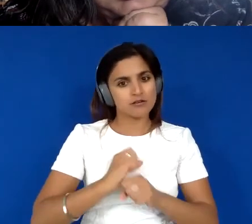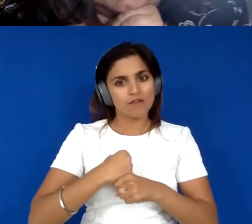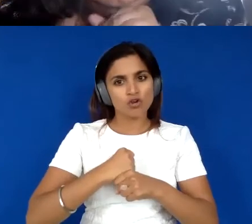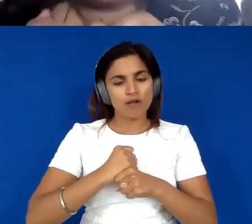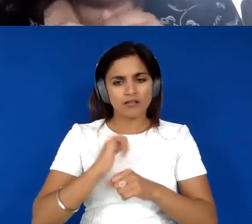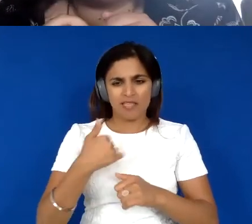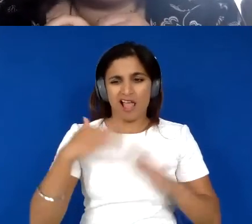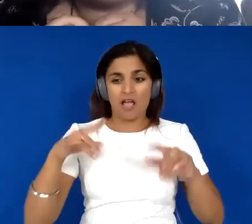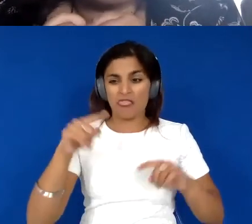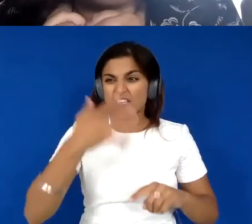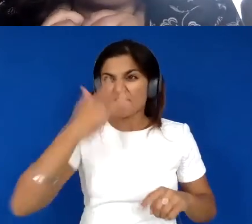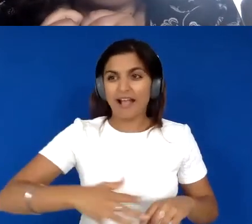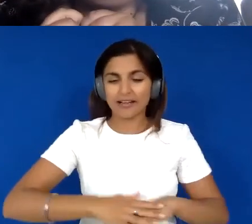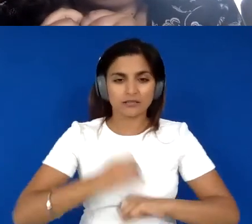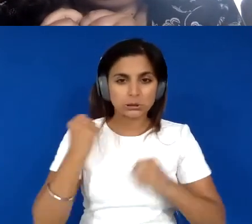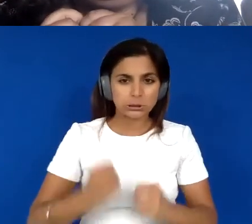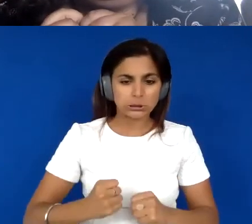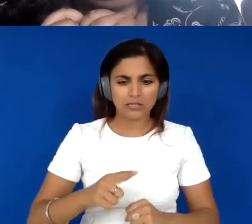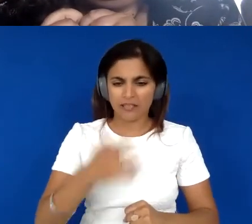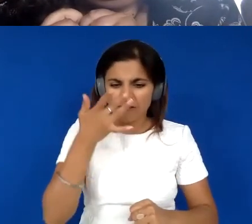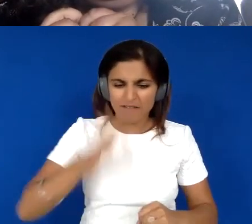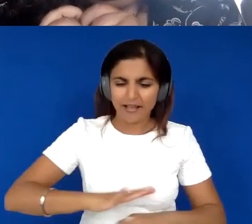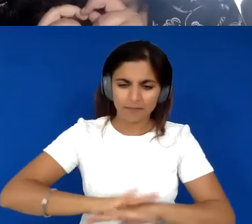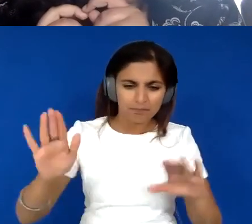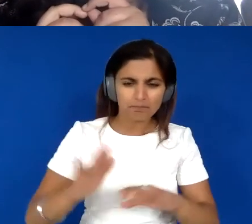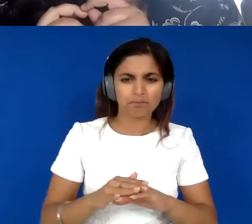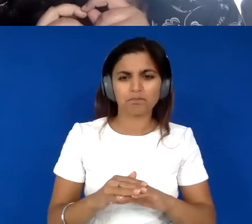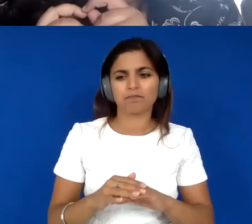linking Snopes articles to people like about debunking it and it's like yeah